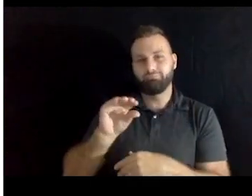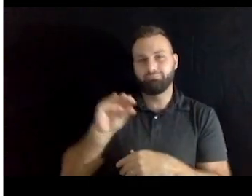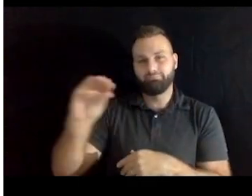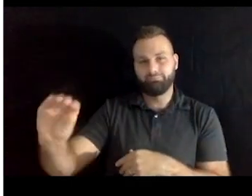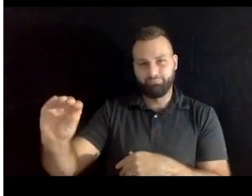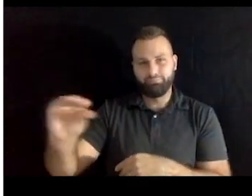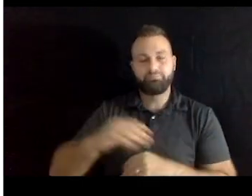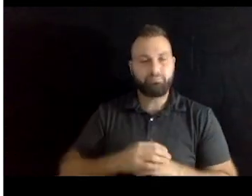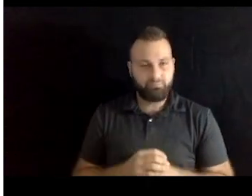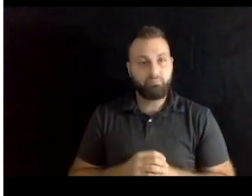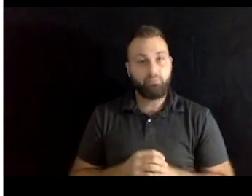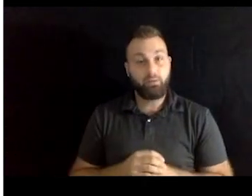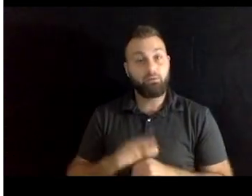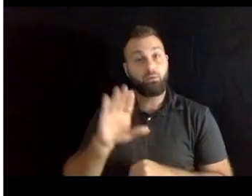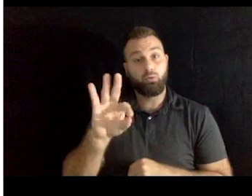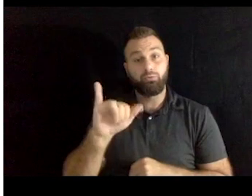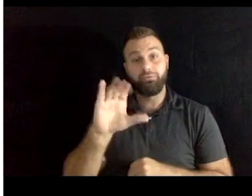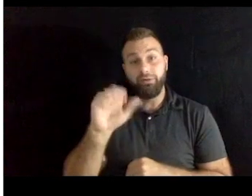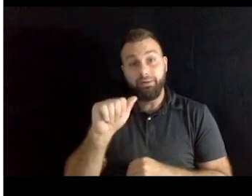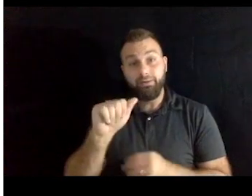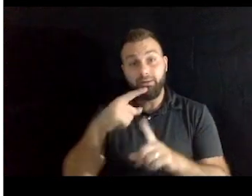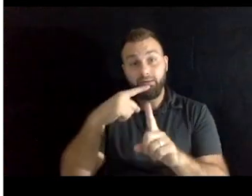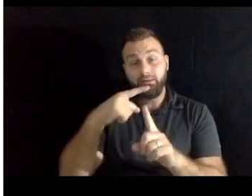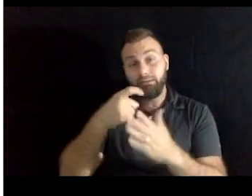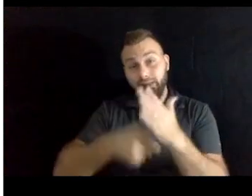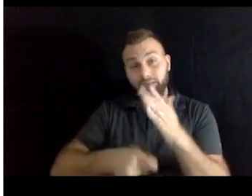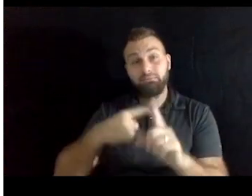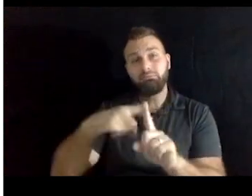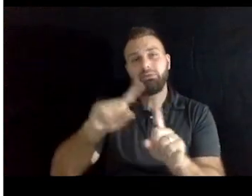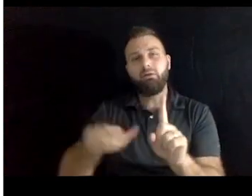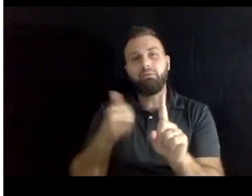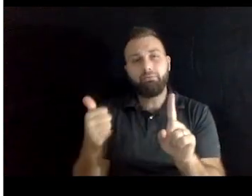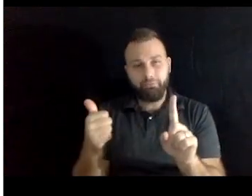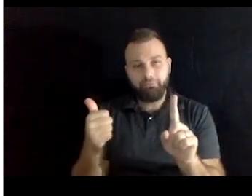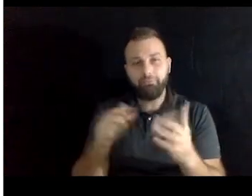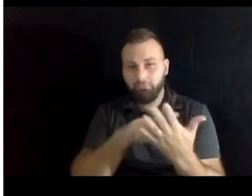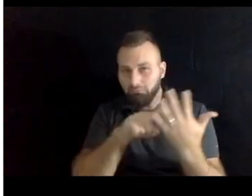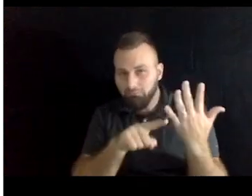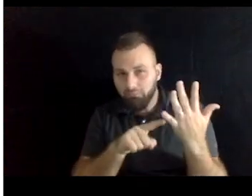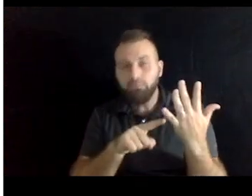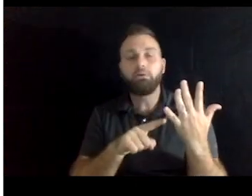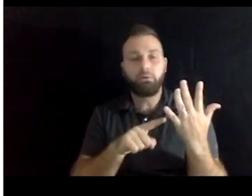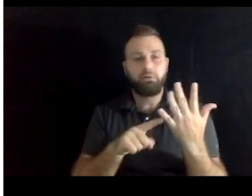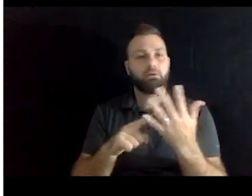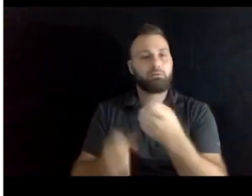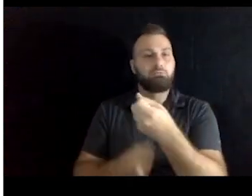So your FICA taxes, among other things, pay for your two components of Social Security,